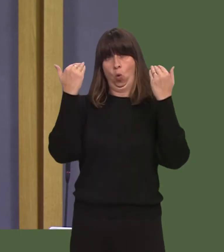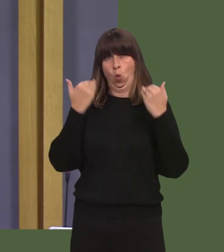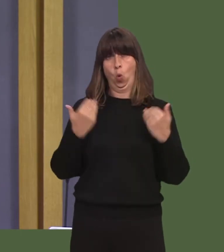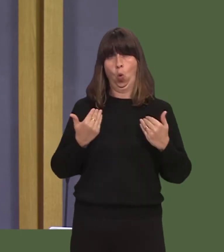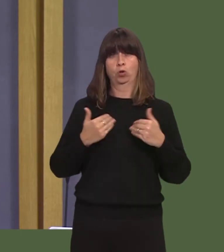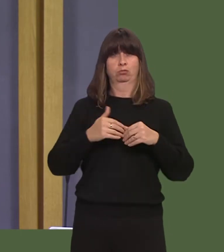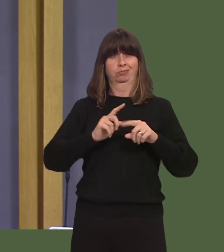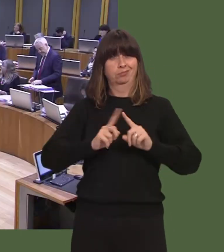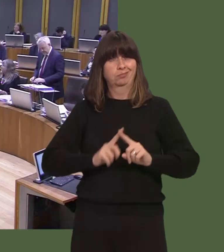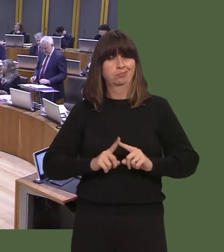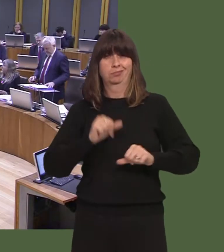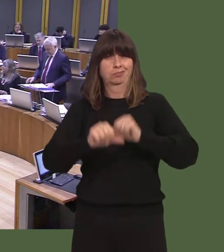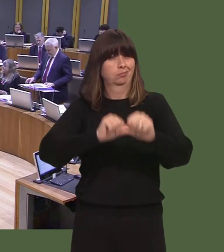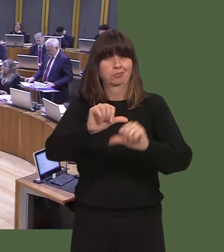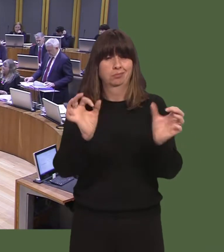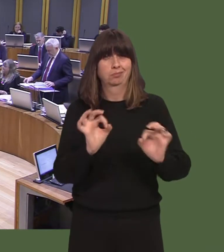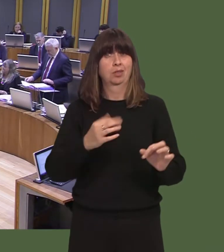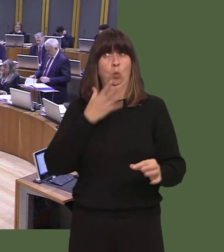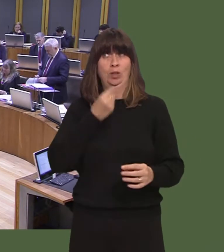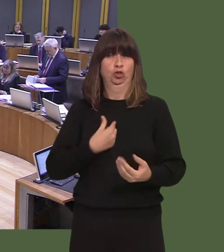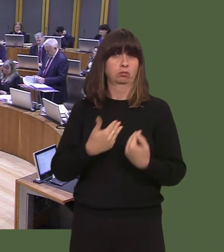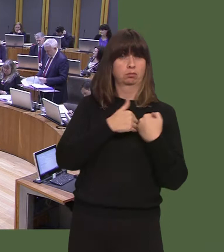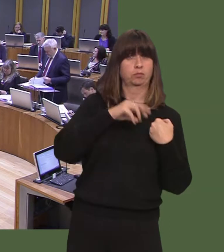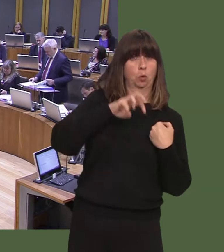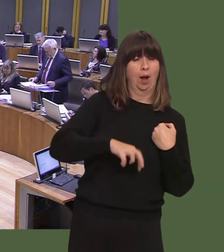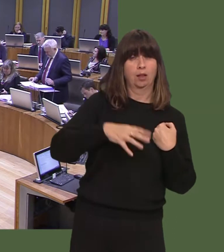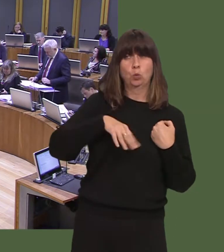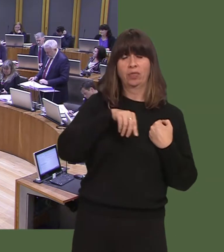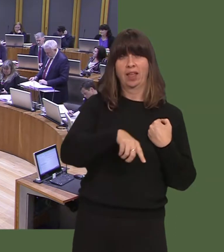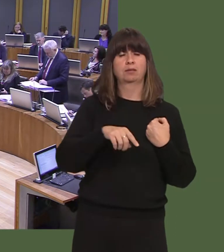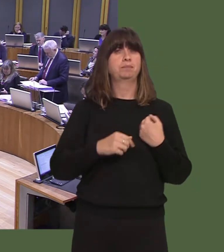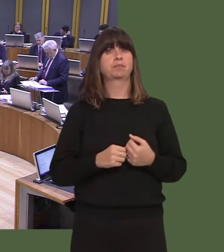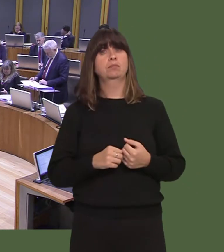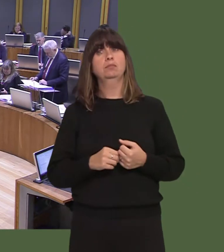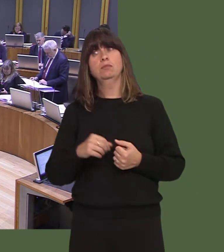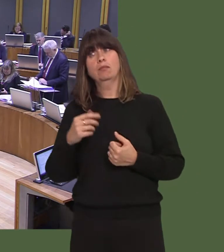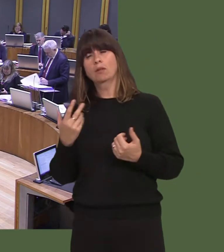these benches we would like to see that come here, so what are you doing in relation to